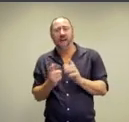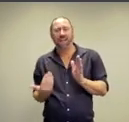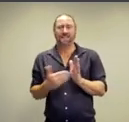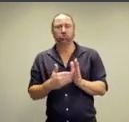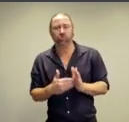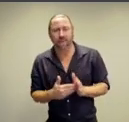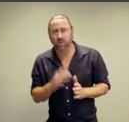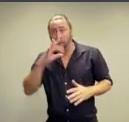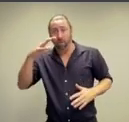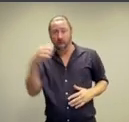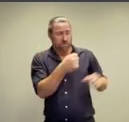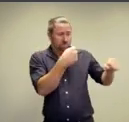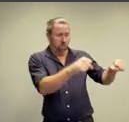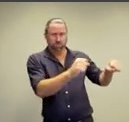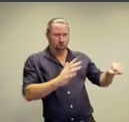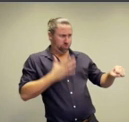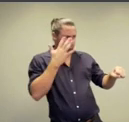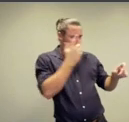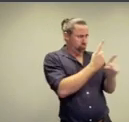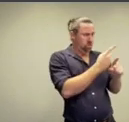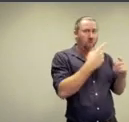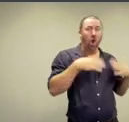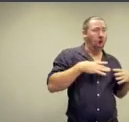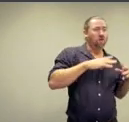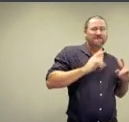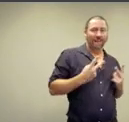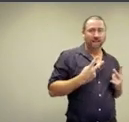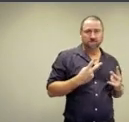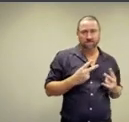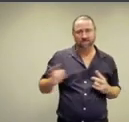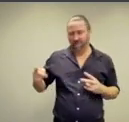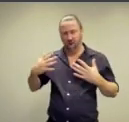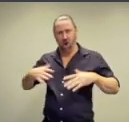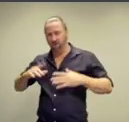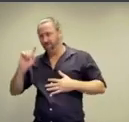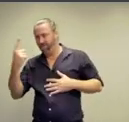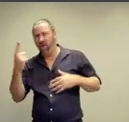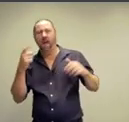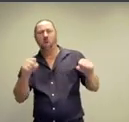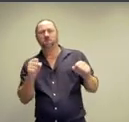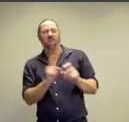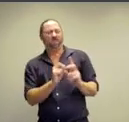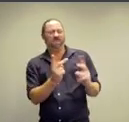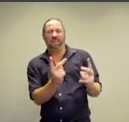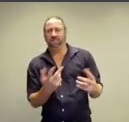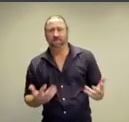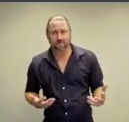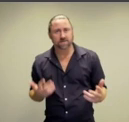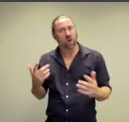not, it ends up not being really the focus which is super interesting. The leather wear and the leather jacket becomes of